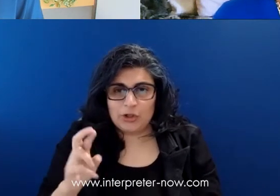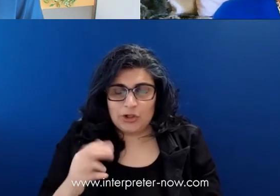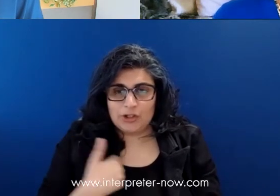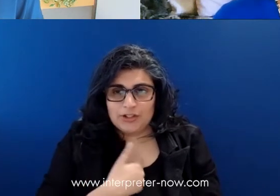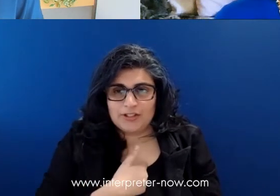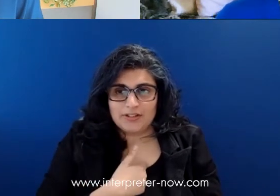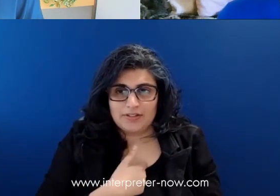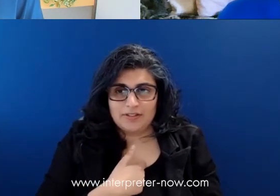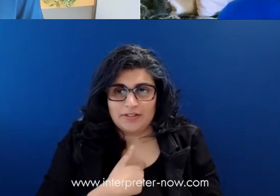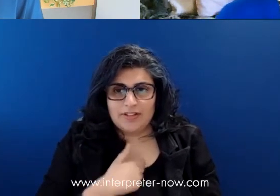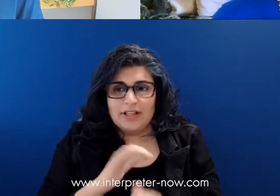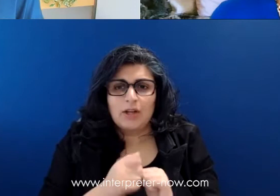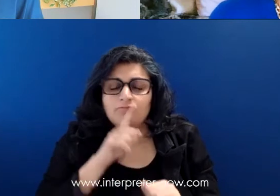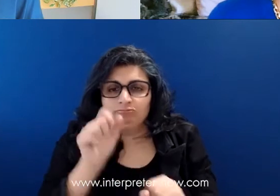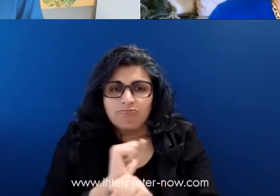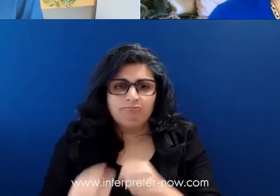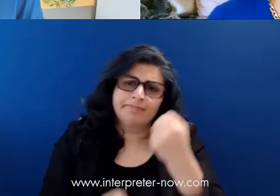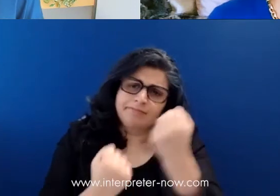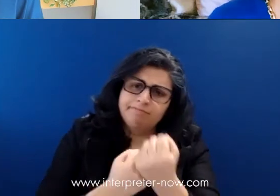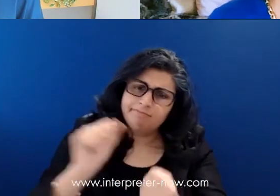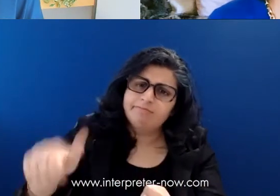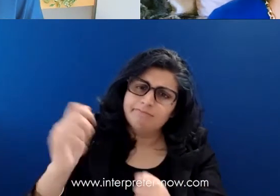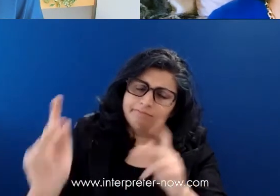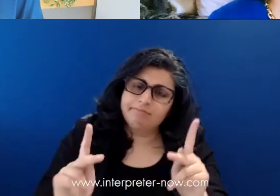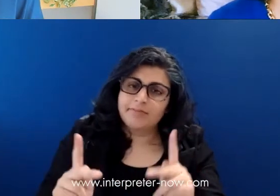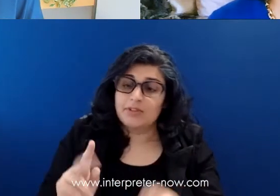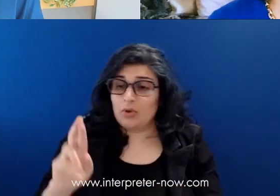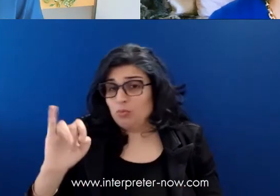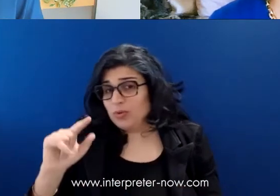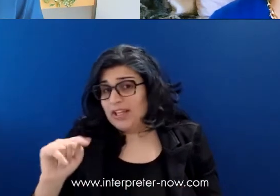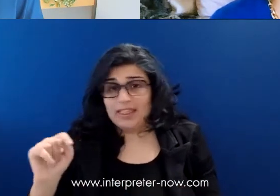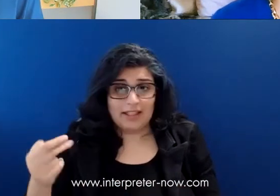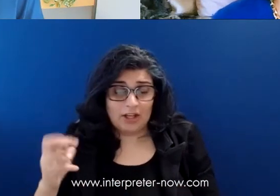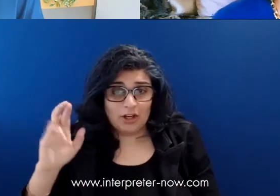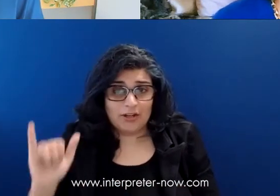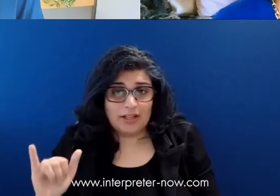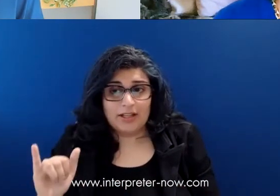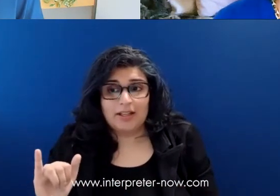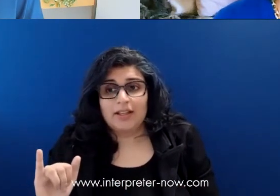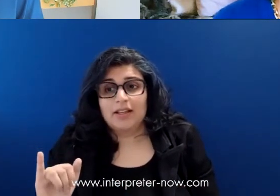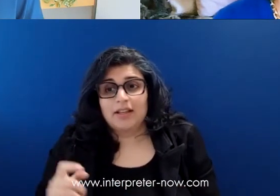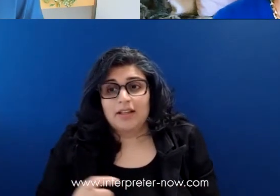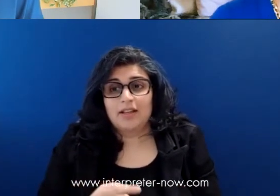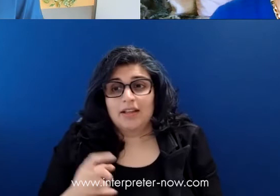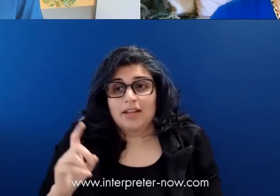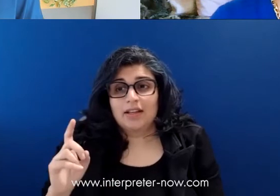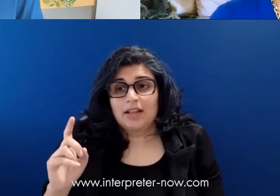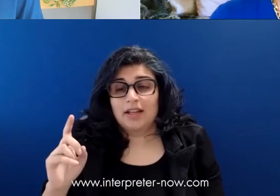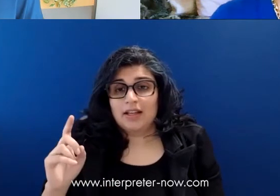and allyship for others. Ring theory was developed by a psychologist by the name of Dr. Susan Silk, in response